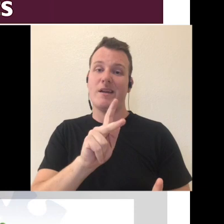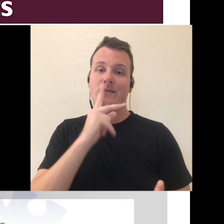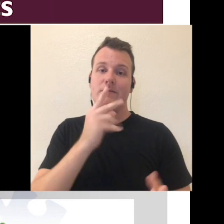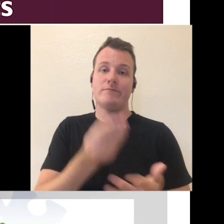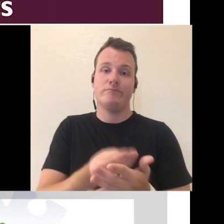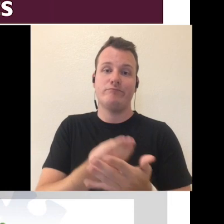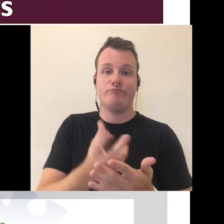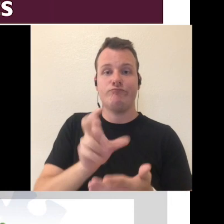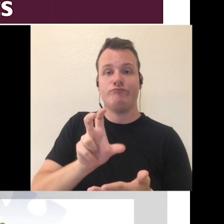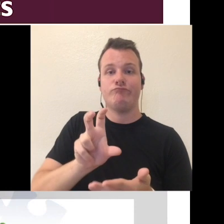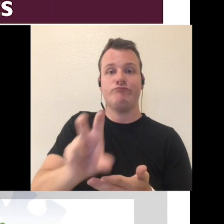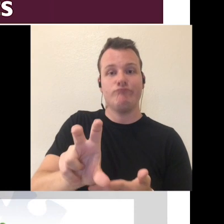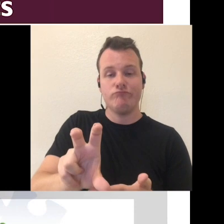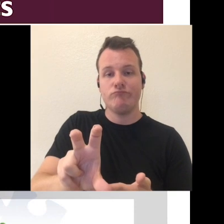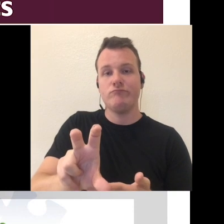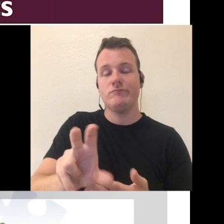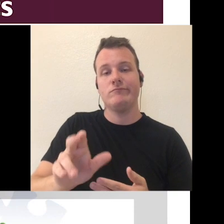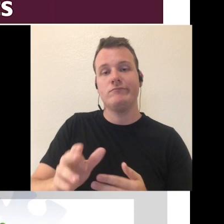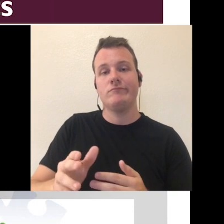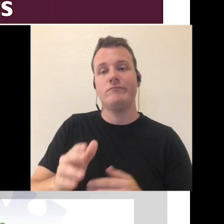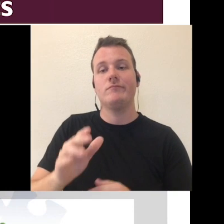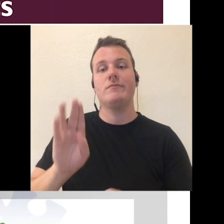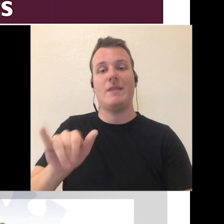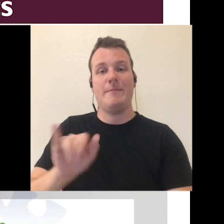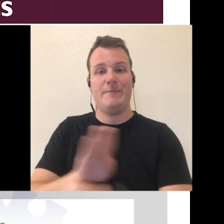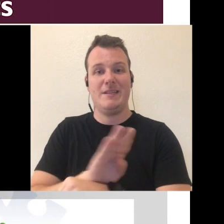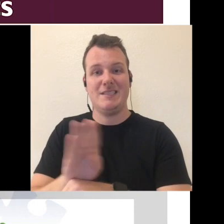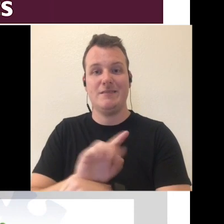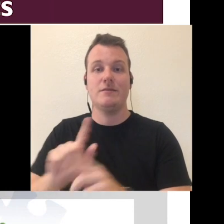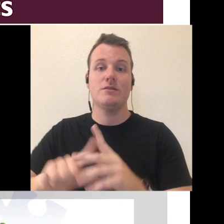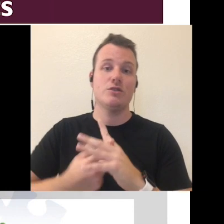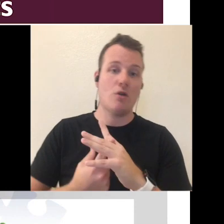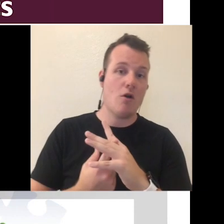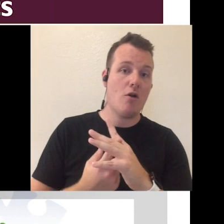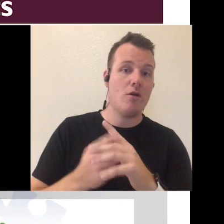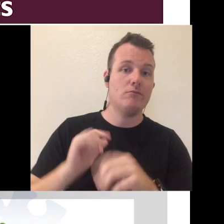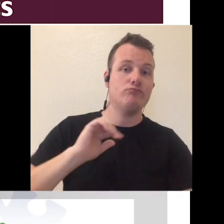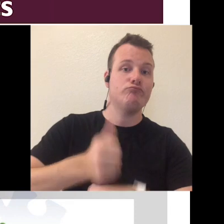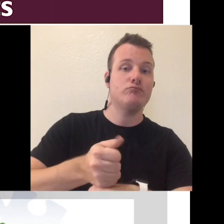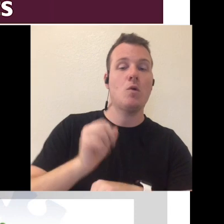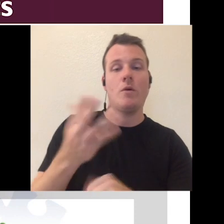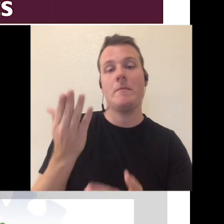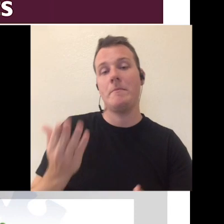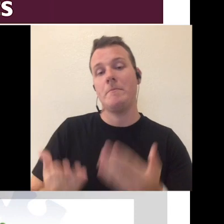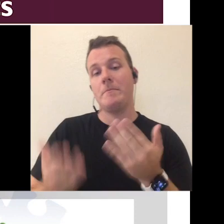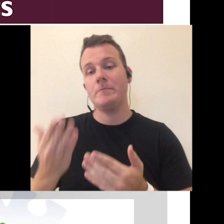that the bank would fund a practice, either a practice startup but more